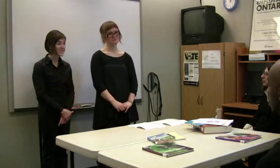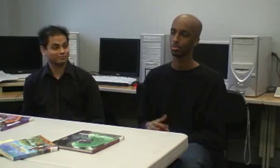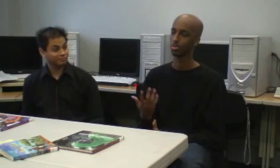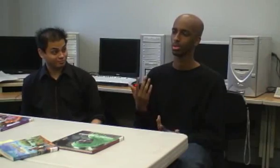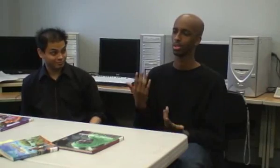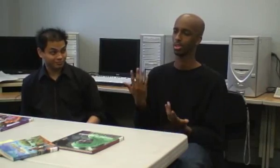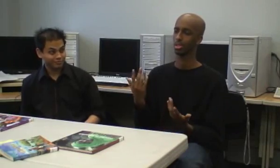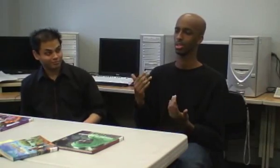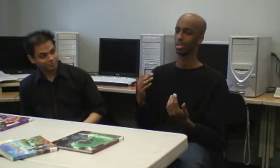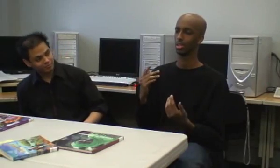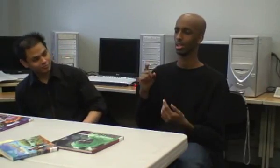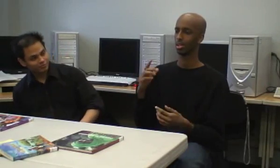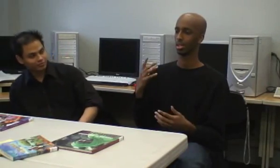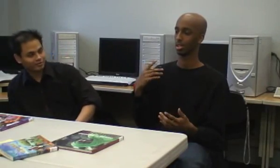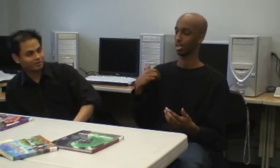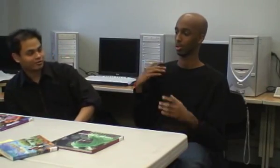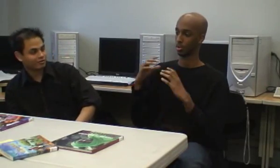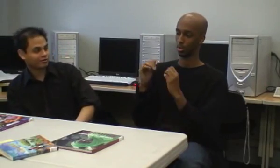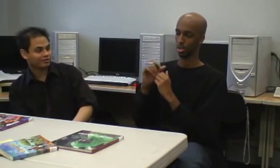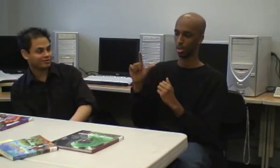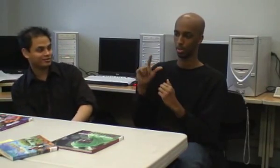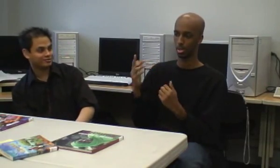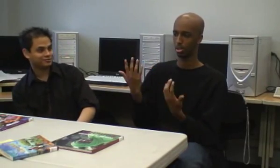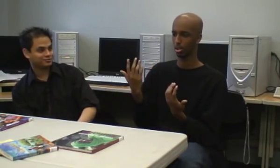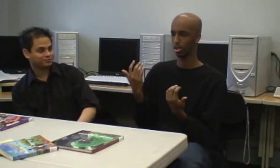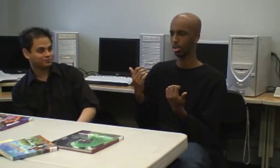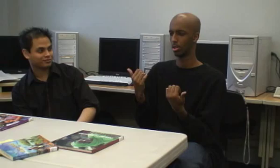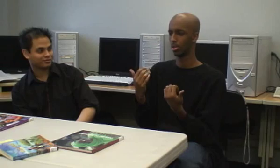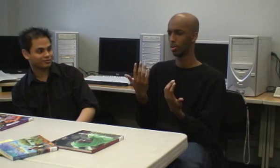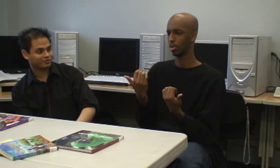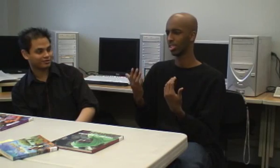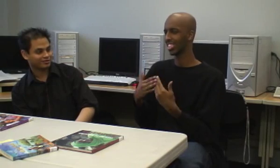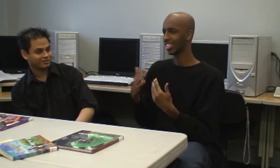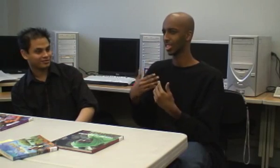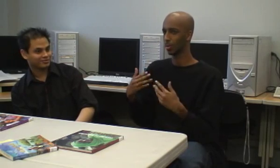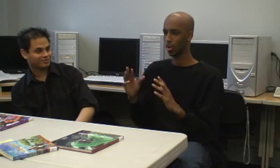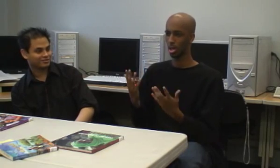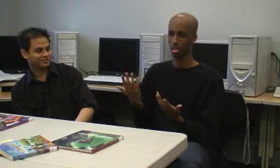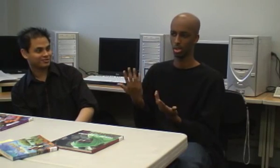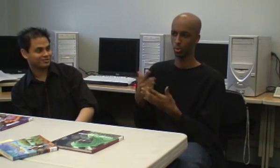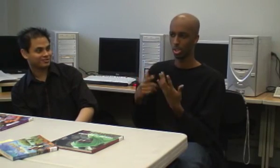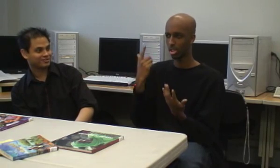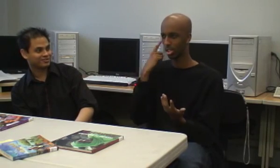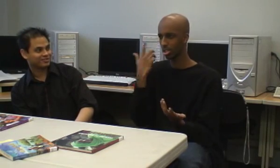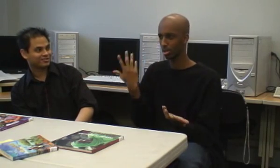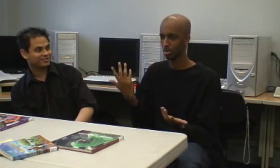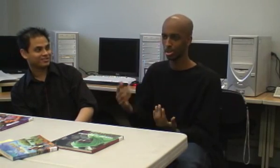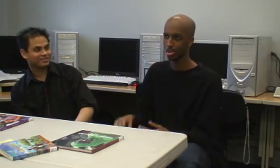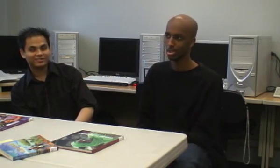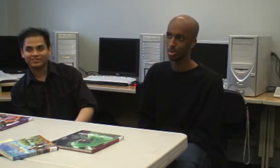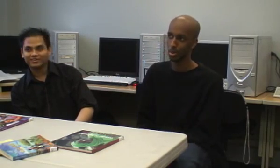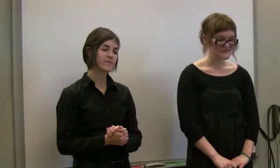What is the best way to communicate with a librarian?